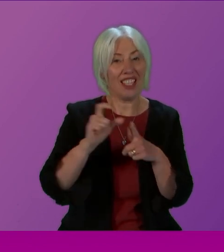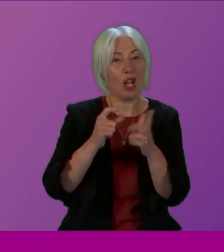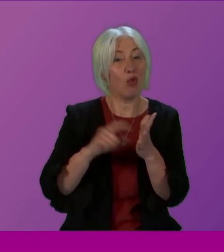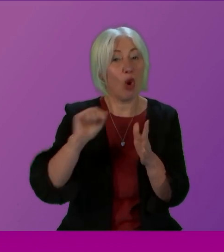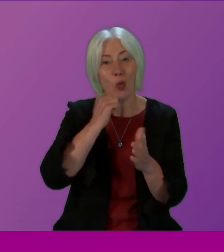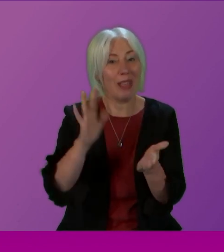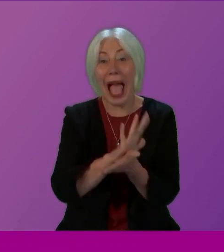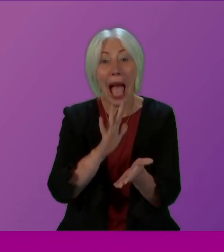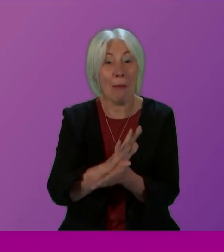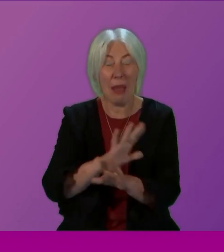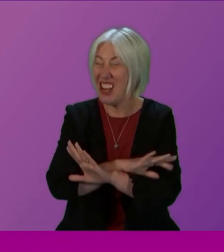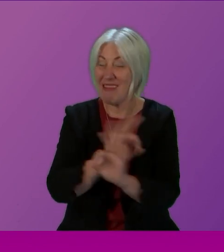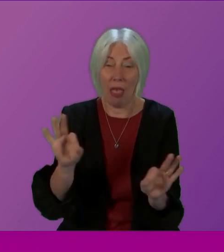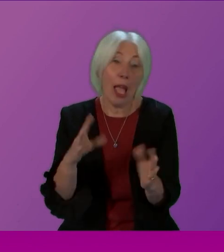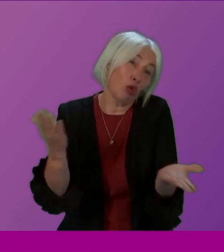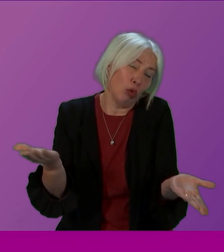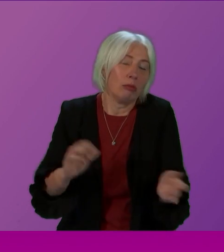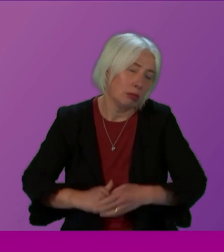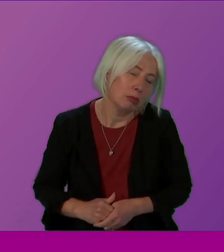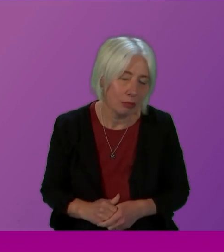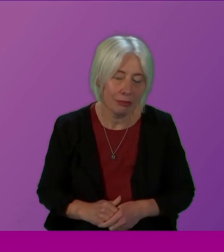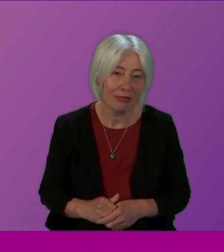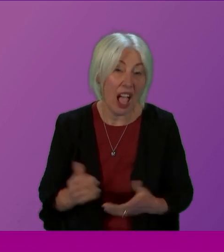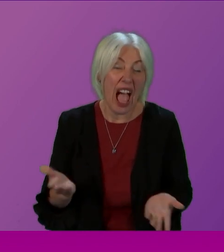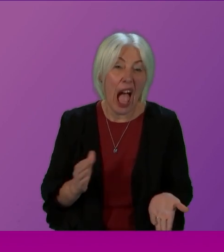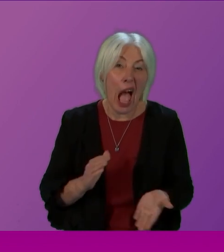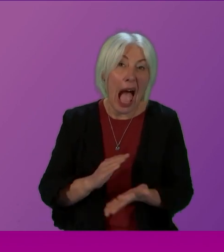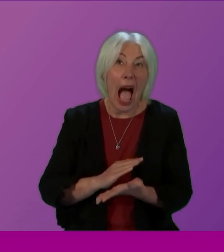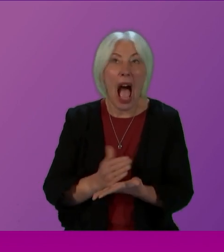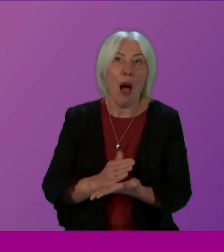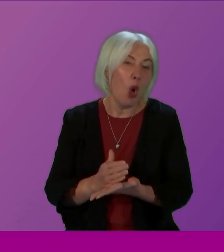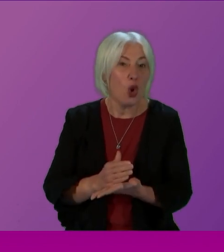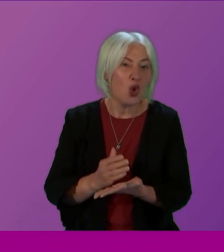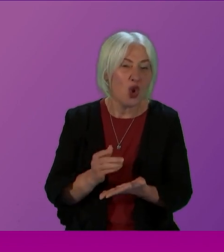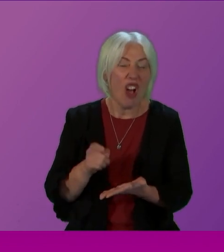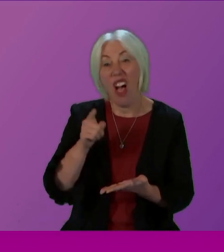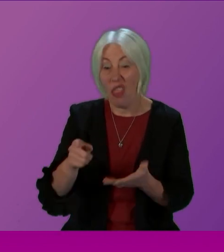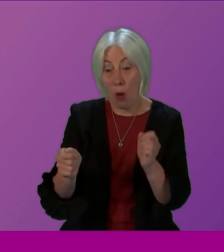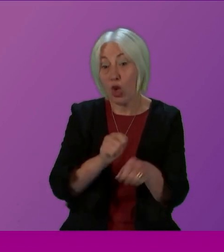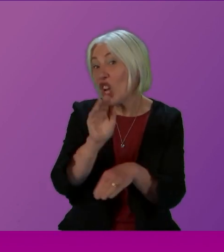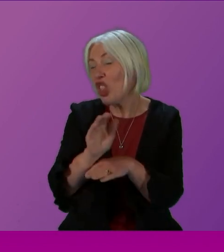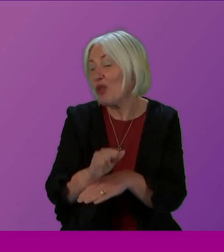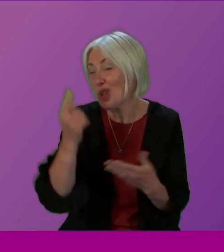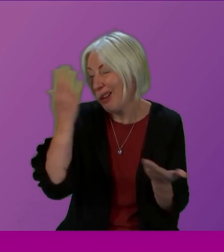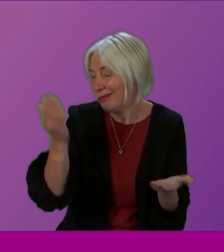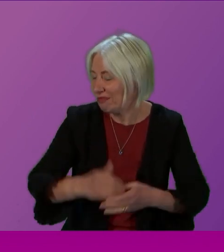so I am not sure that that is going to change.